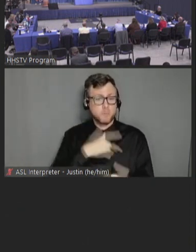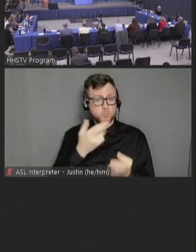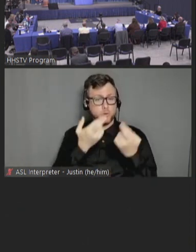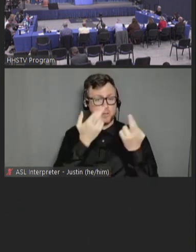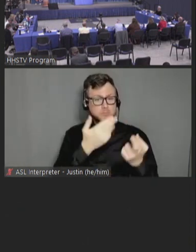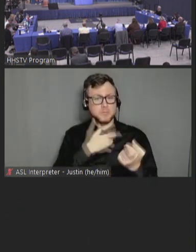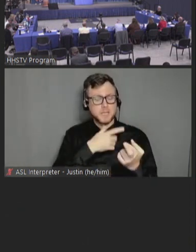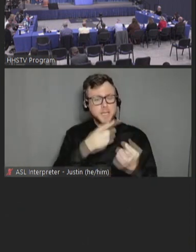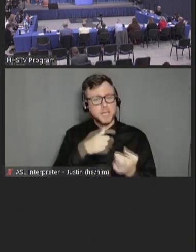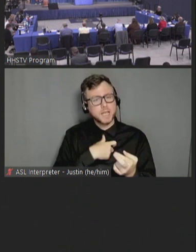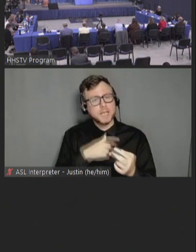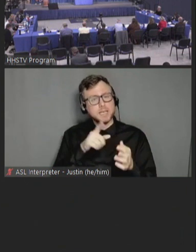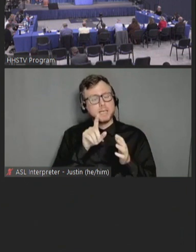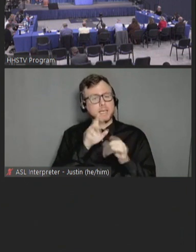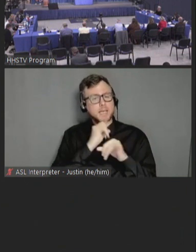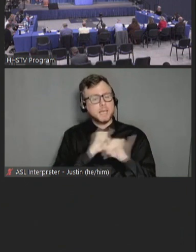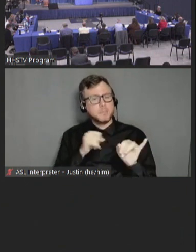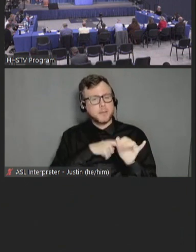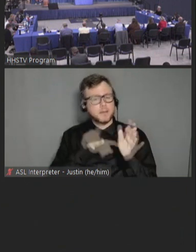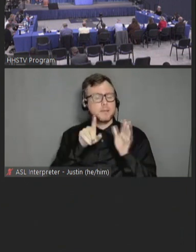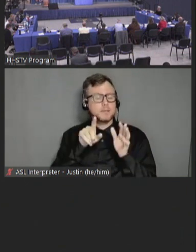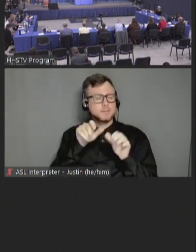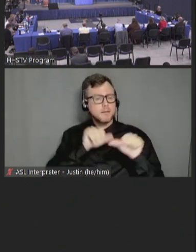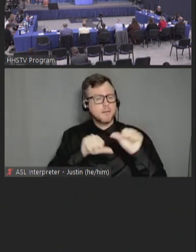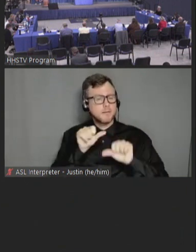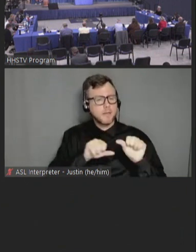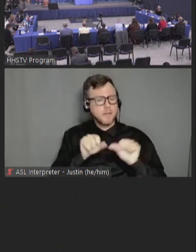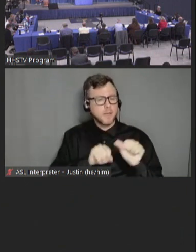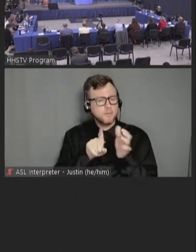undergone the independent scientific rigor recommended by the IOM?